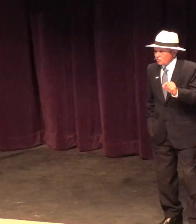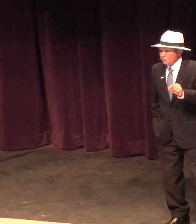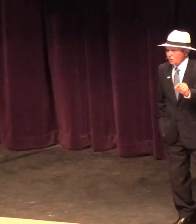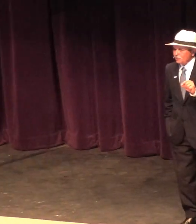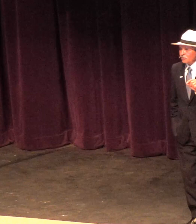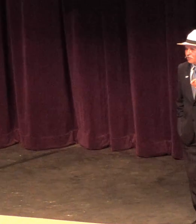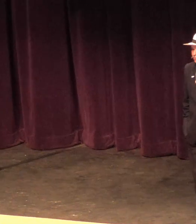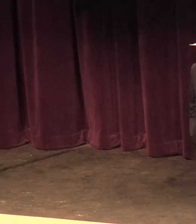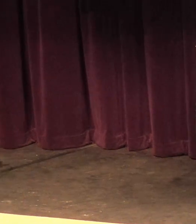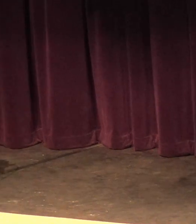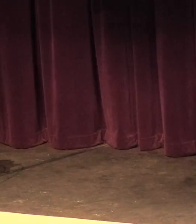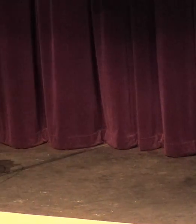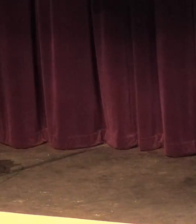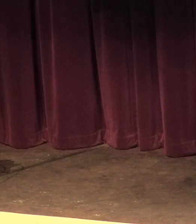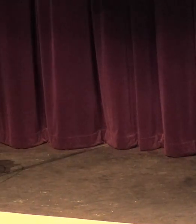terms of whether it is a safe city or